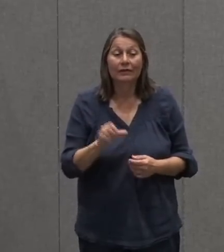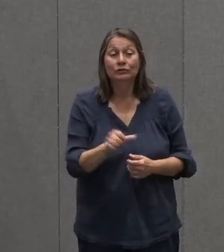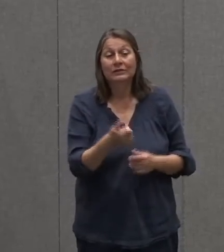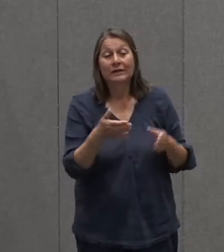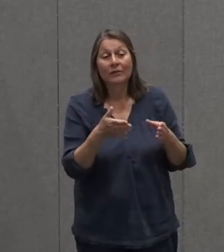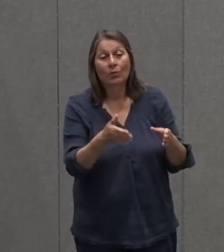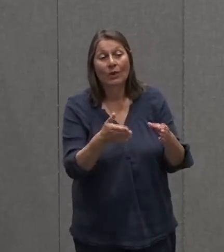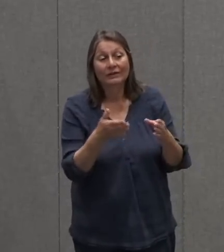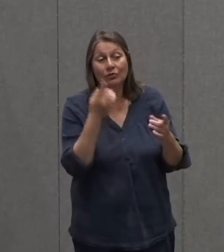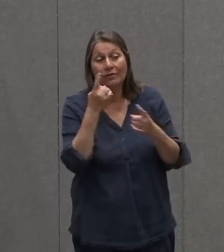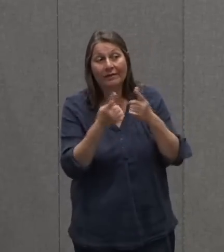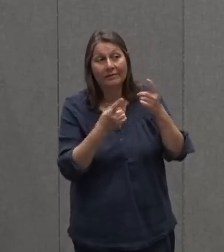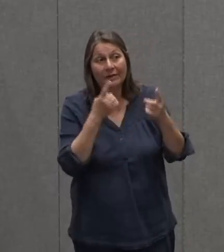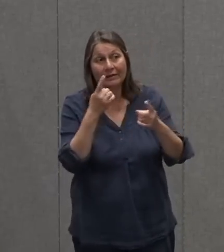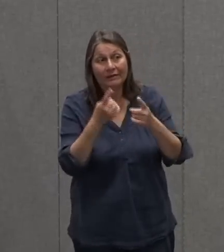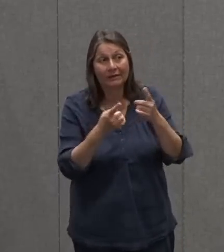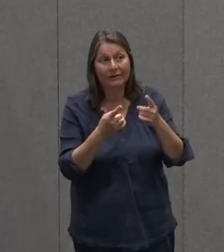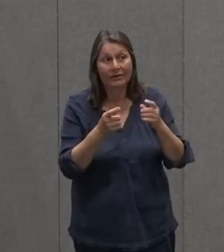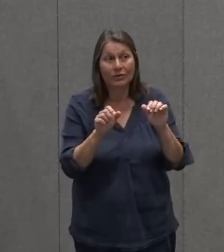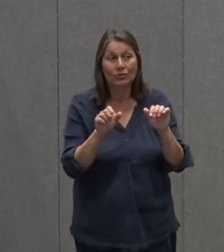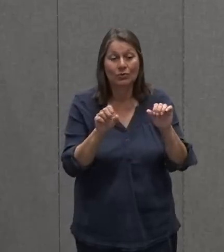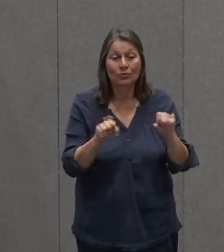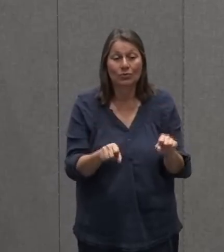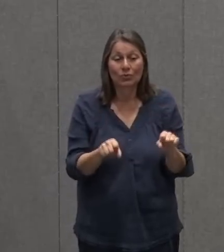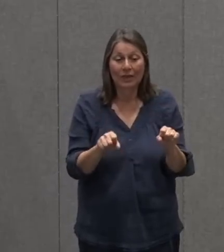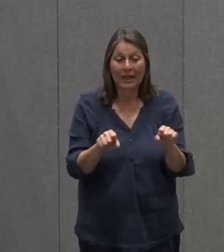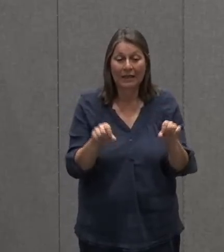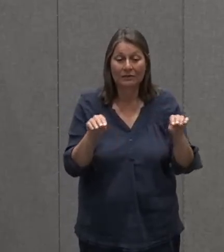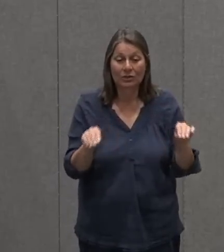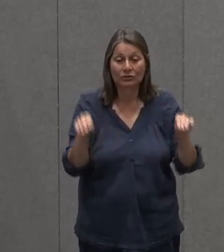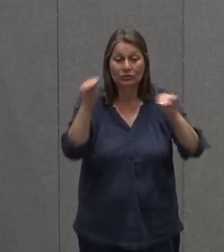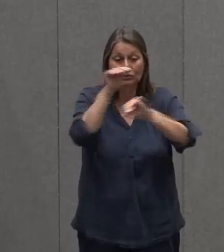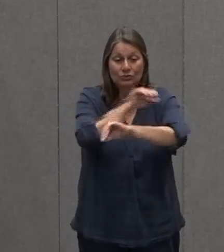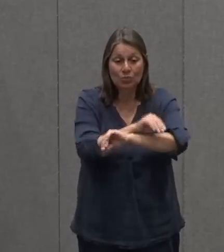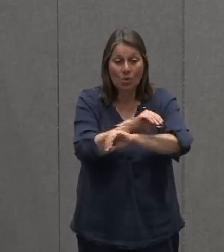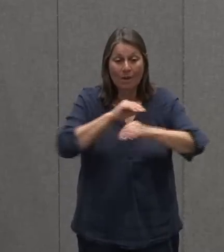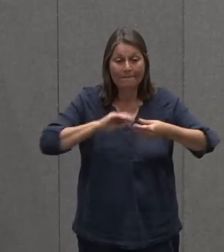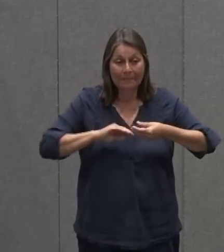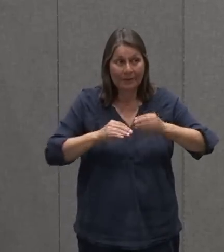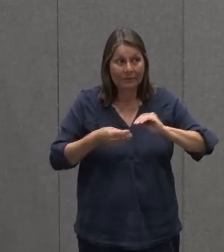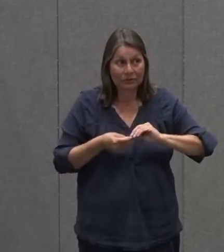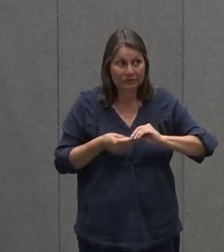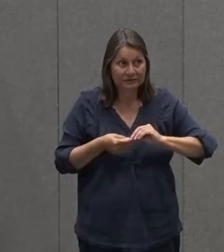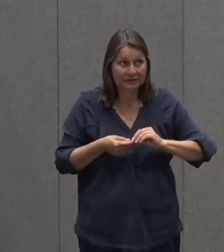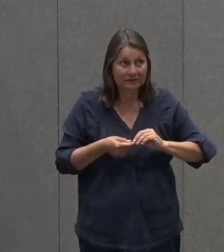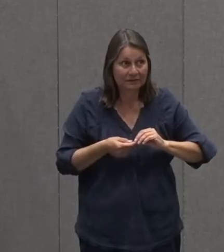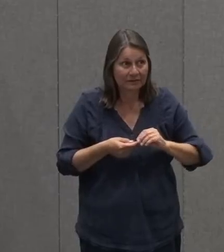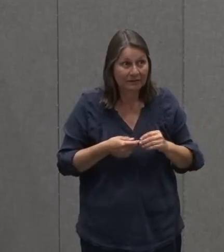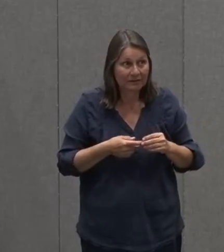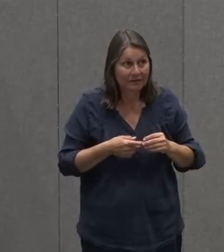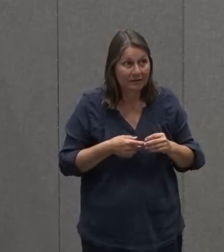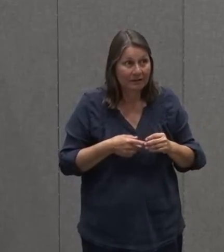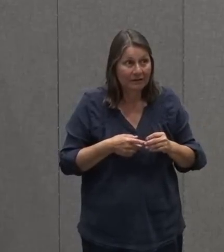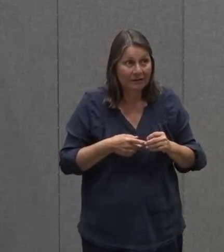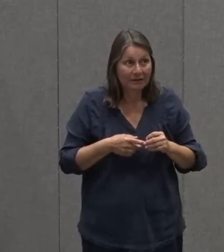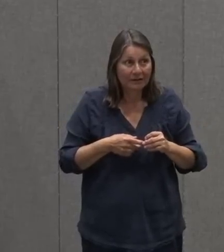You might be able to swap some numbers. I was thinking about that with mine.